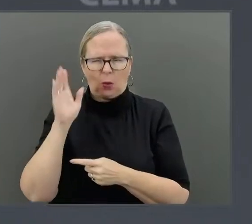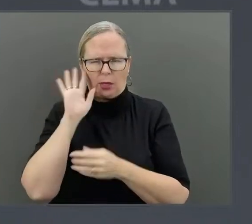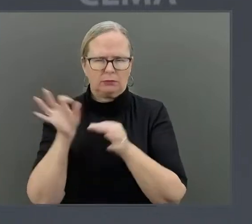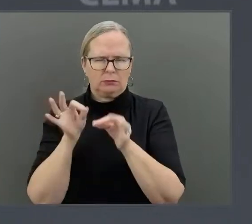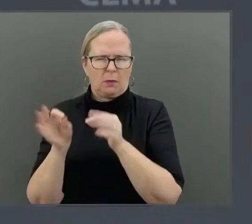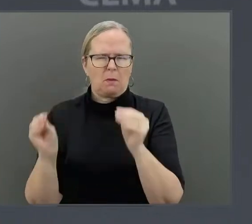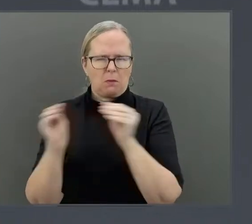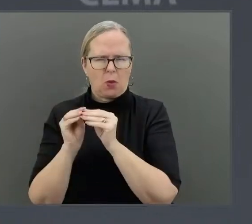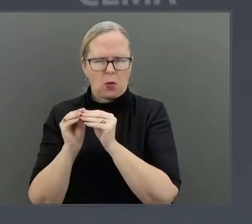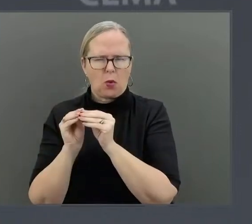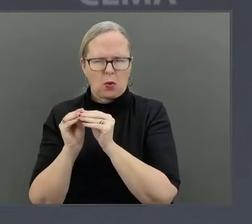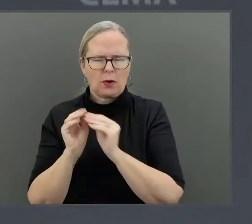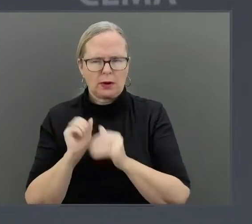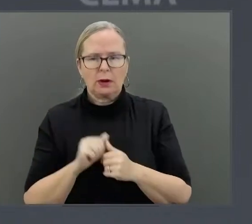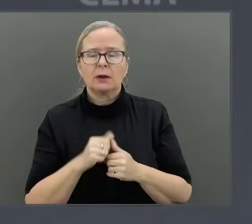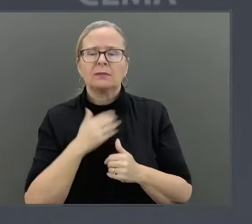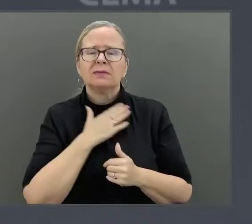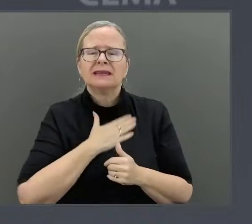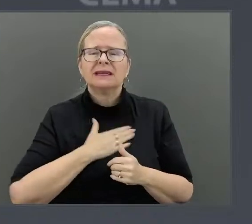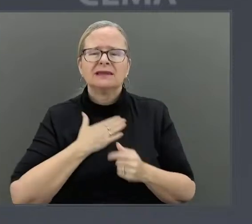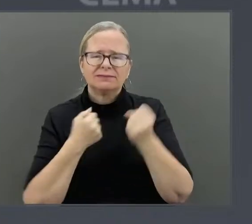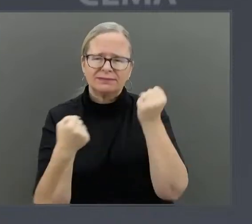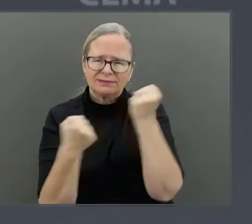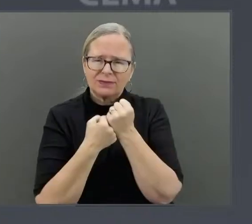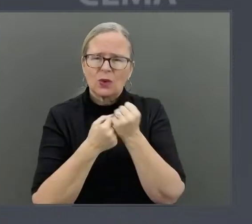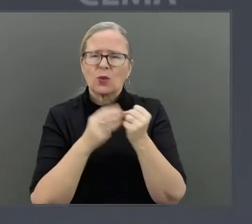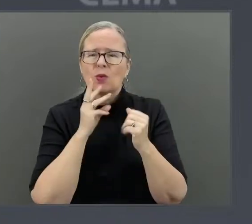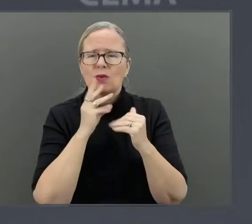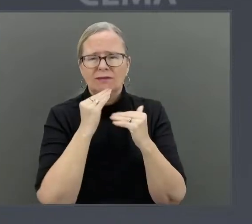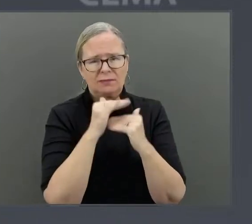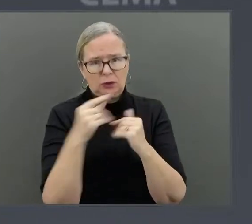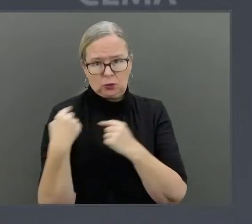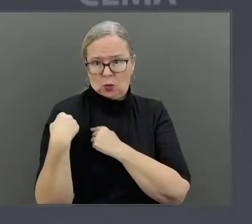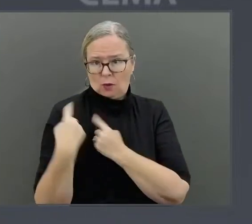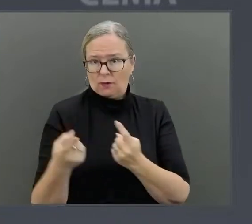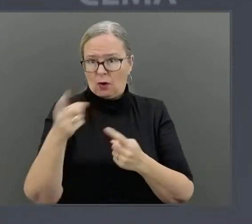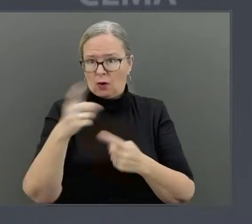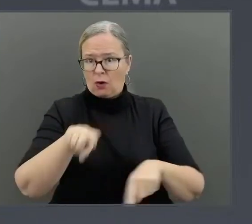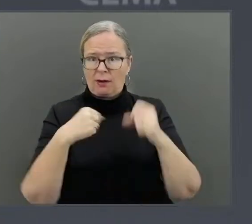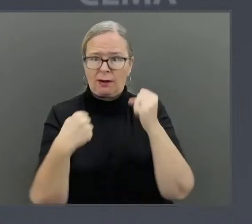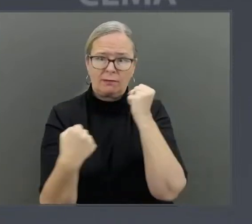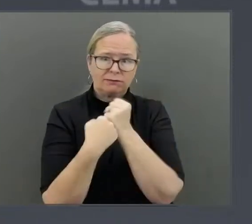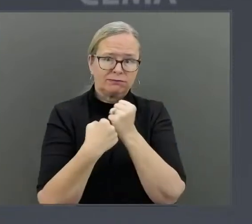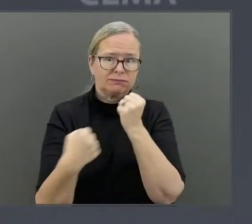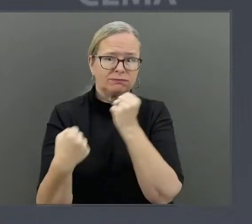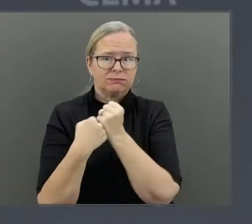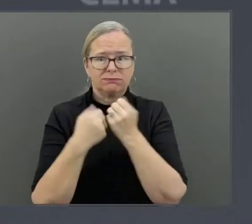you have heard in earlier updates the Glenmore water treatment plant is working extra hard we